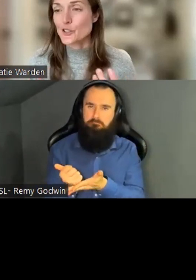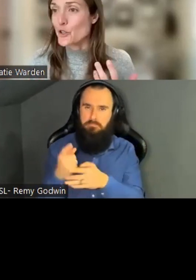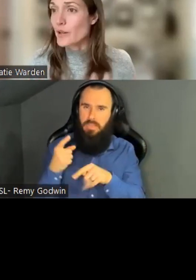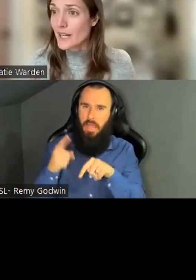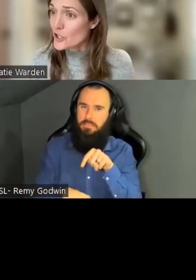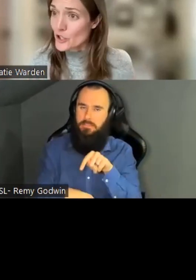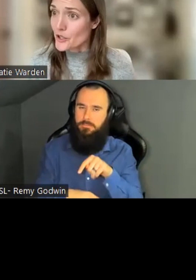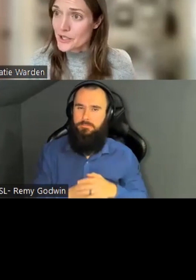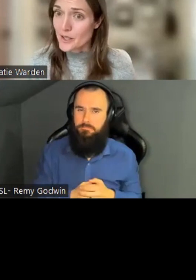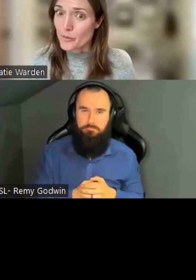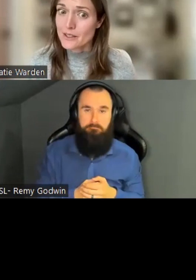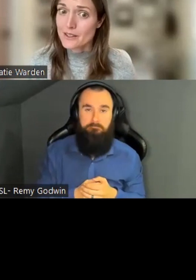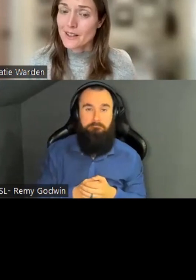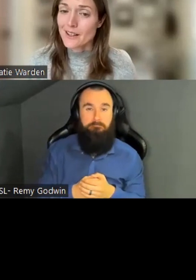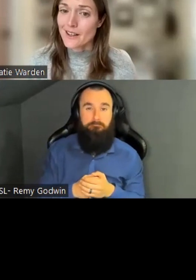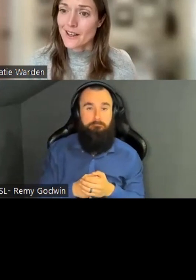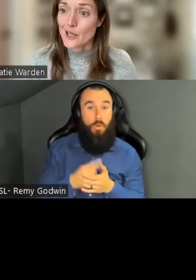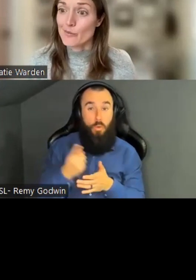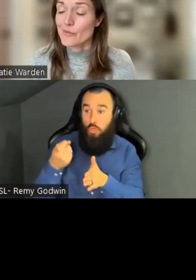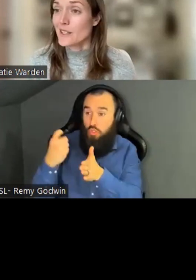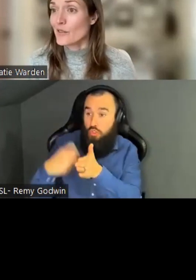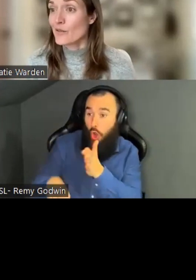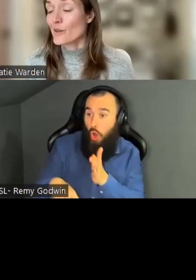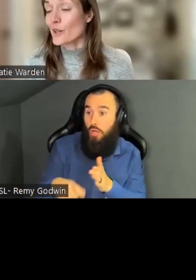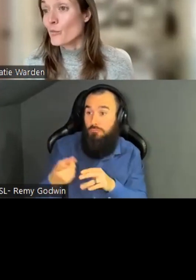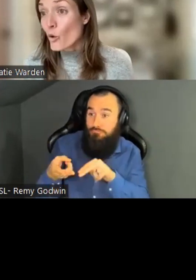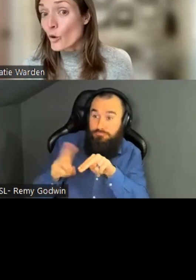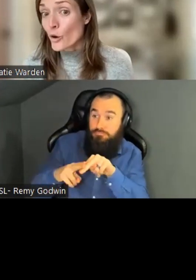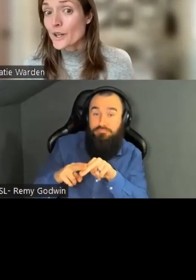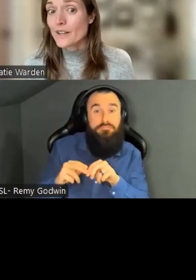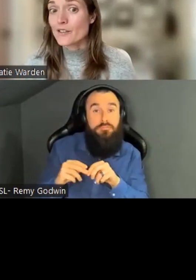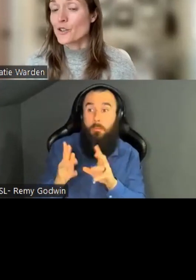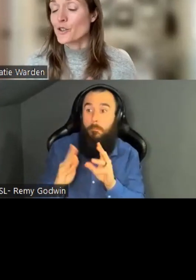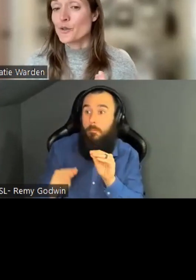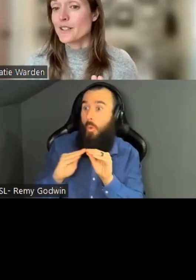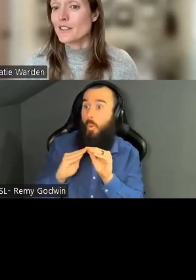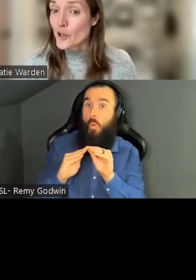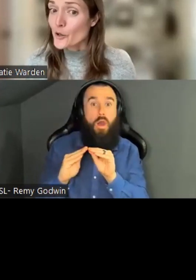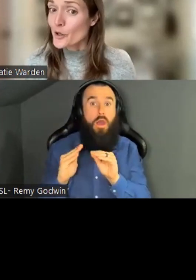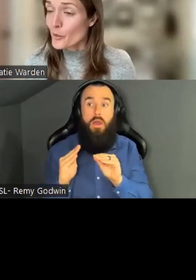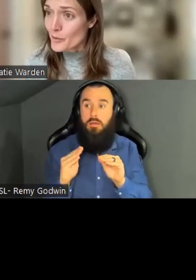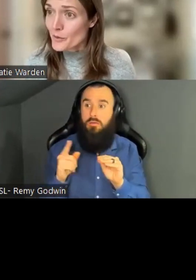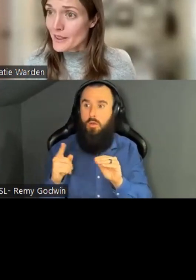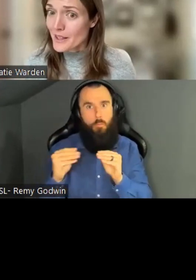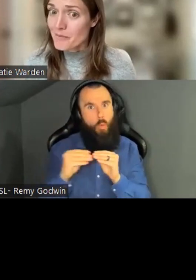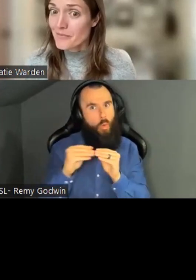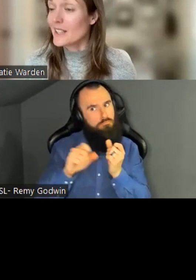So you can't charge someone more if you're doing a longer appointment with them,